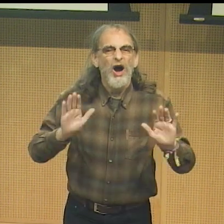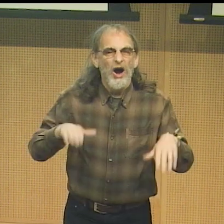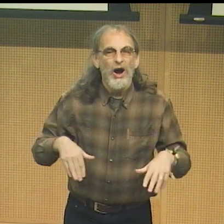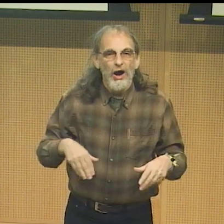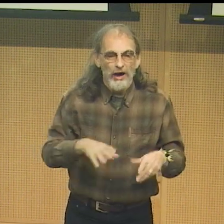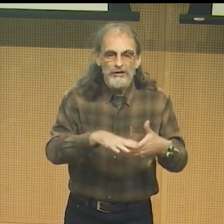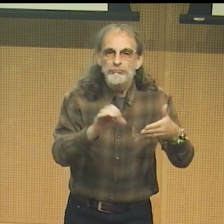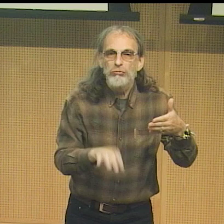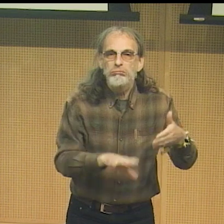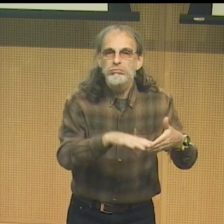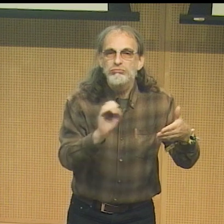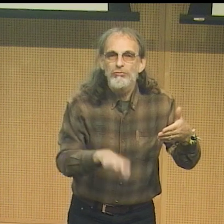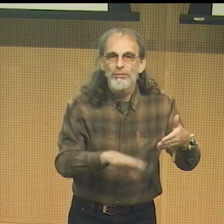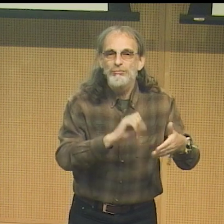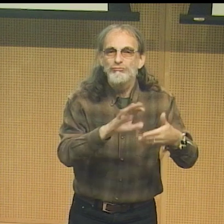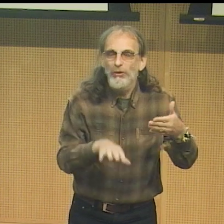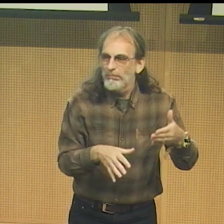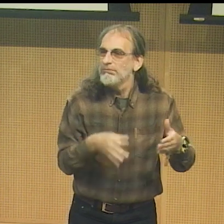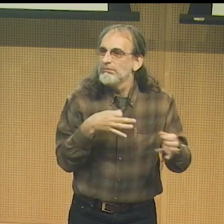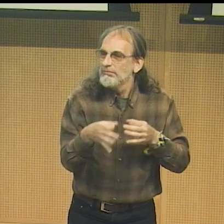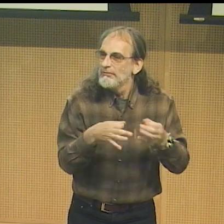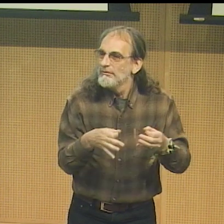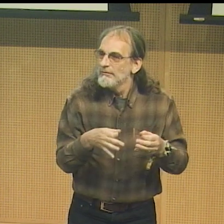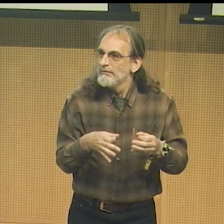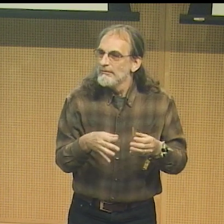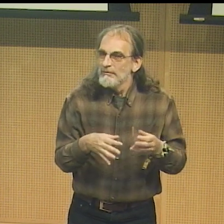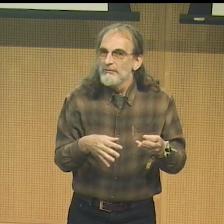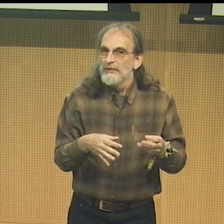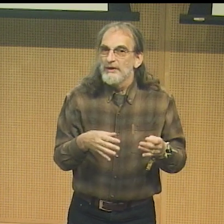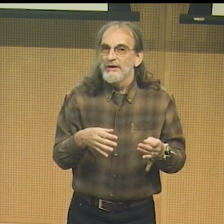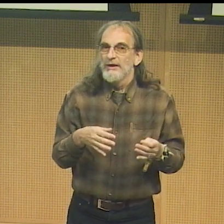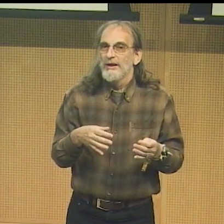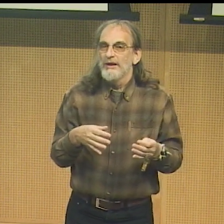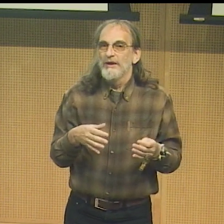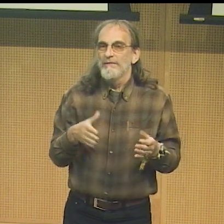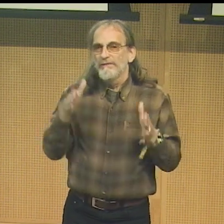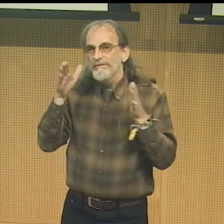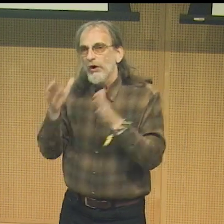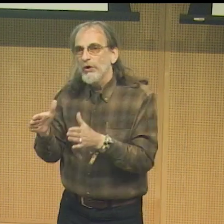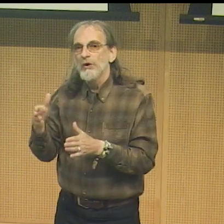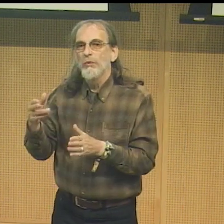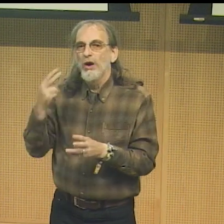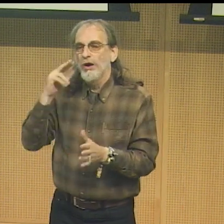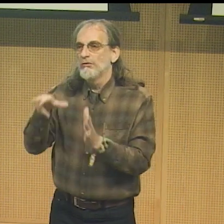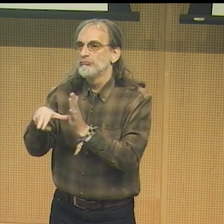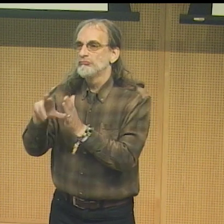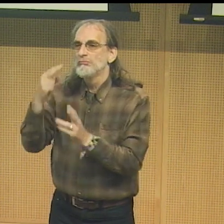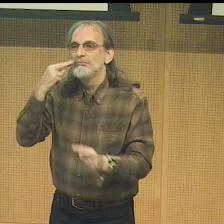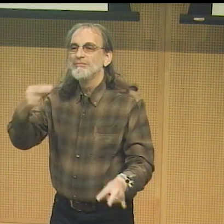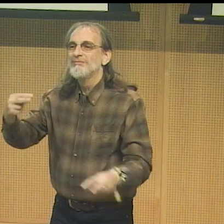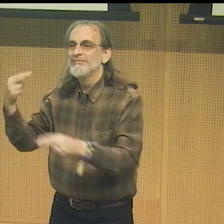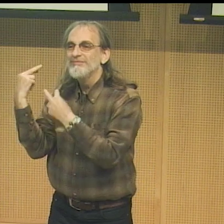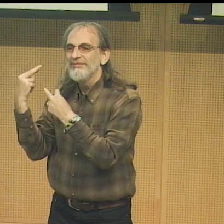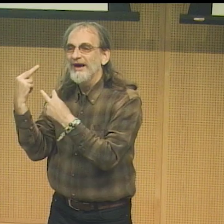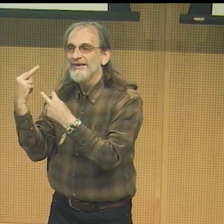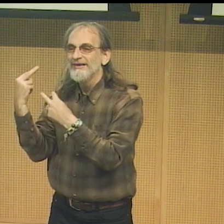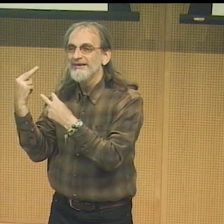For those of you who are familiar with Deafhood, again, I will have to explain a little bit more about some of the concepts, and for those of you who are